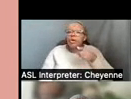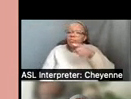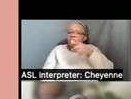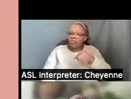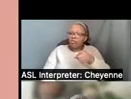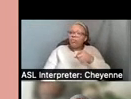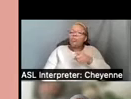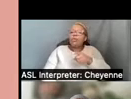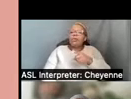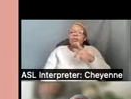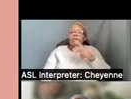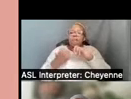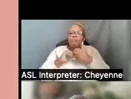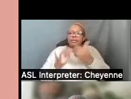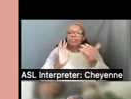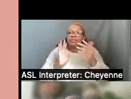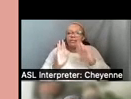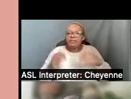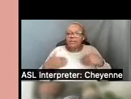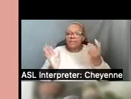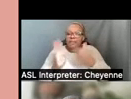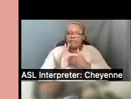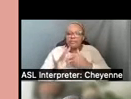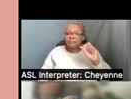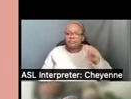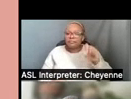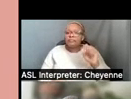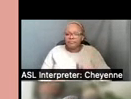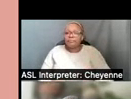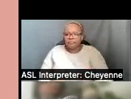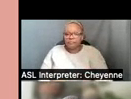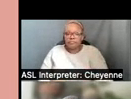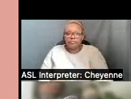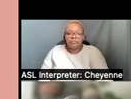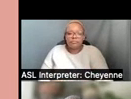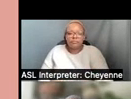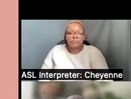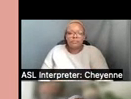mic problems happened again? Can you hear me? Can people hear me?